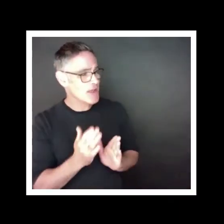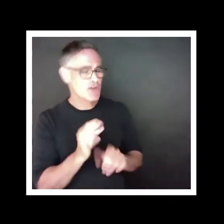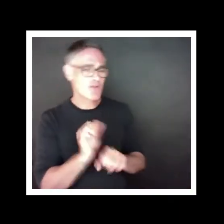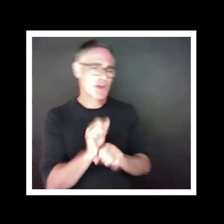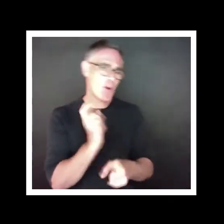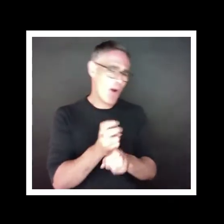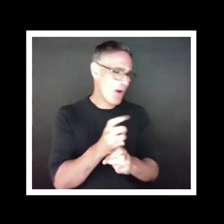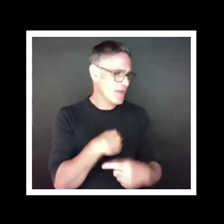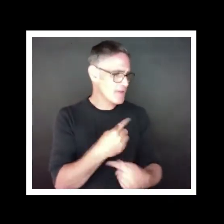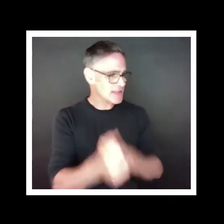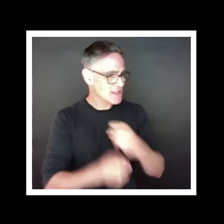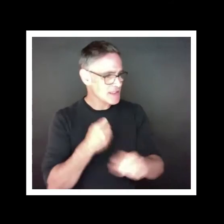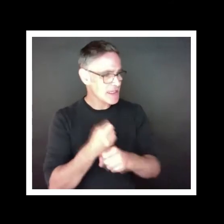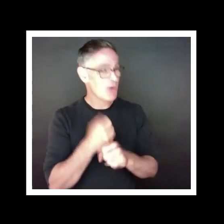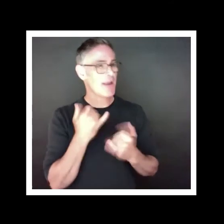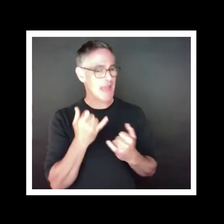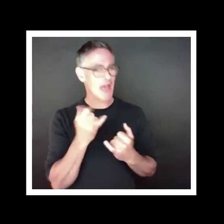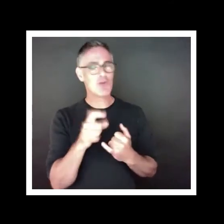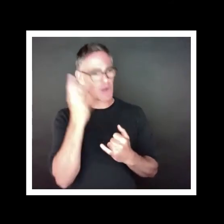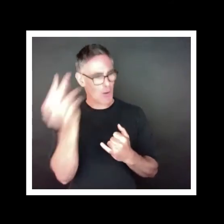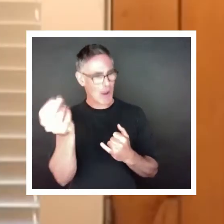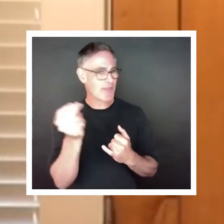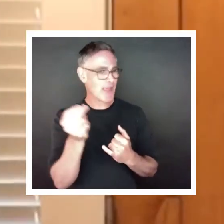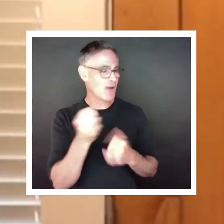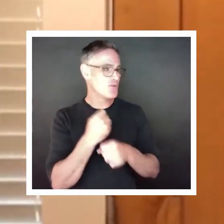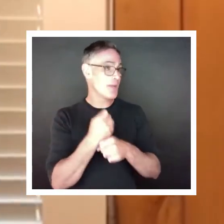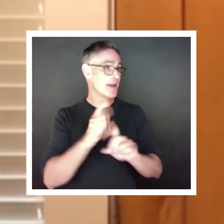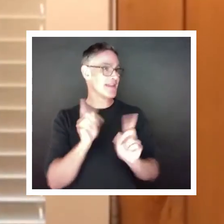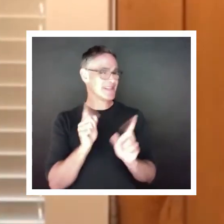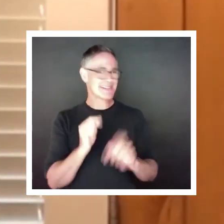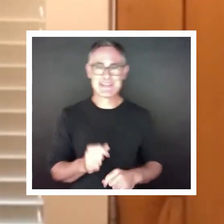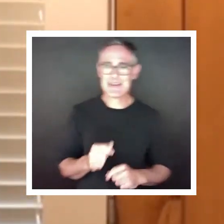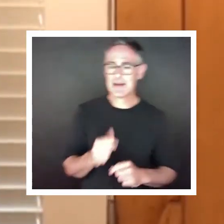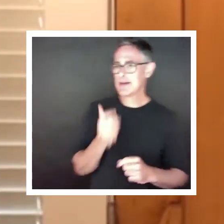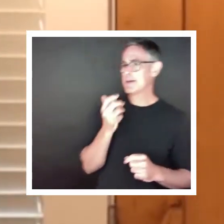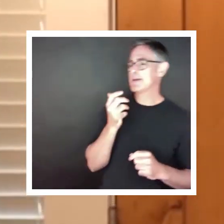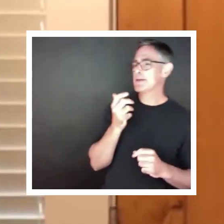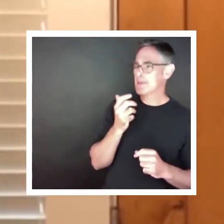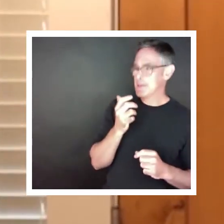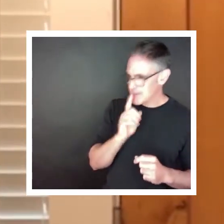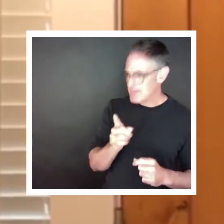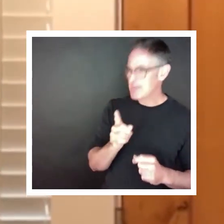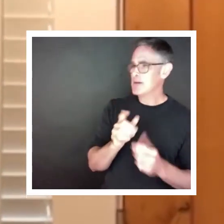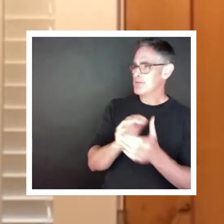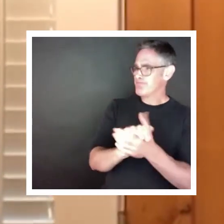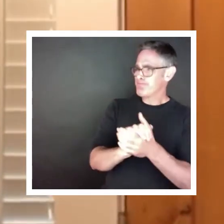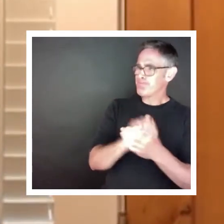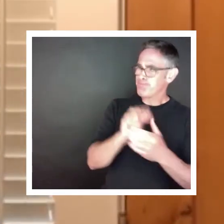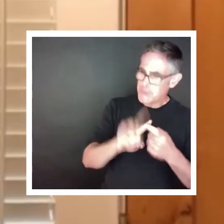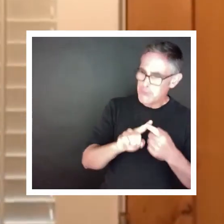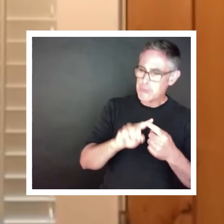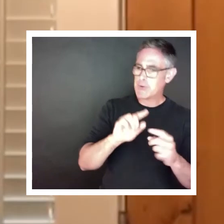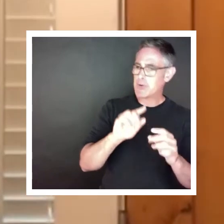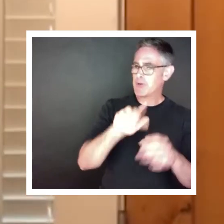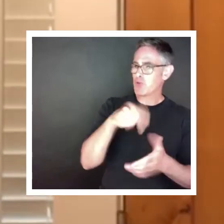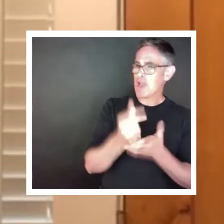And now you have to go out there and make a difference. The sincere congratulations to the graduating counselor education students.